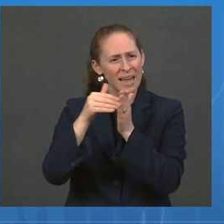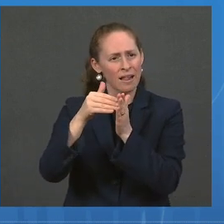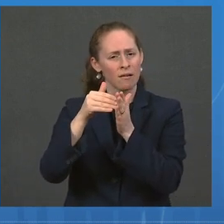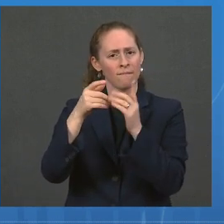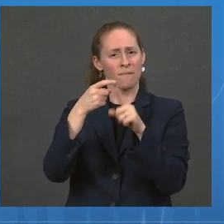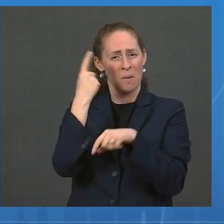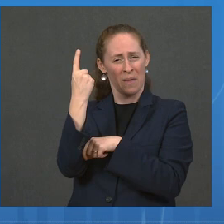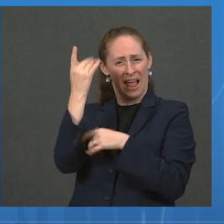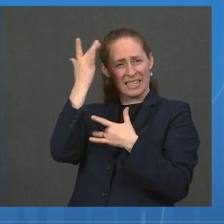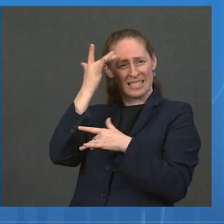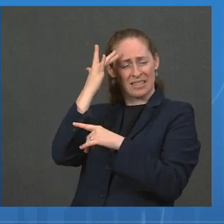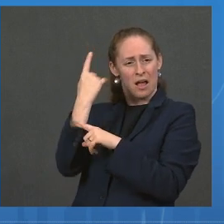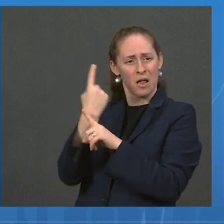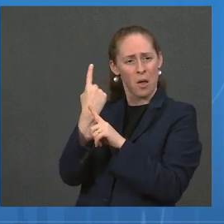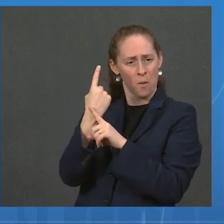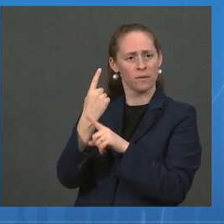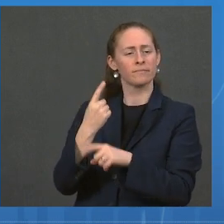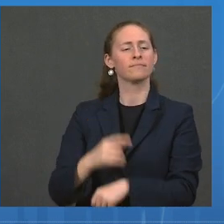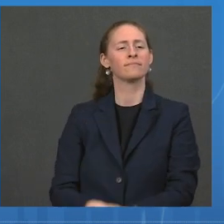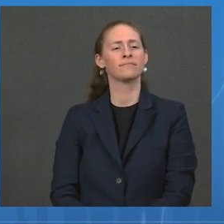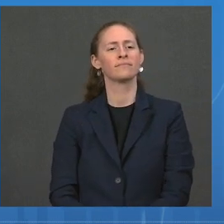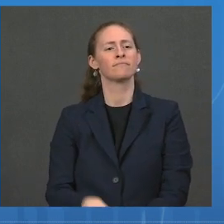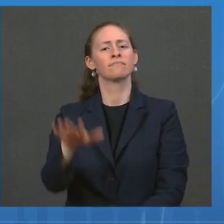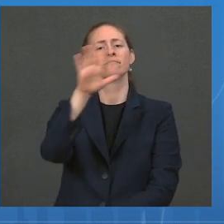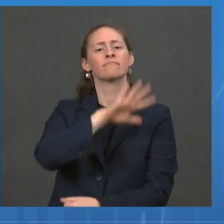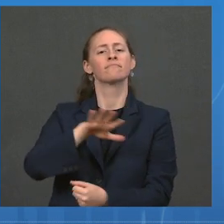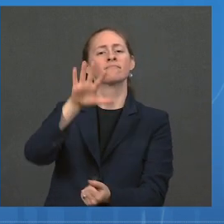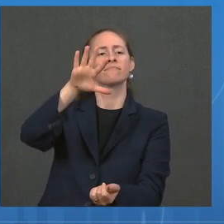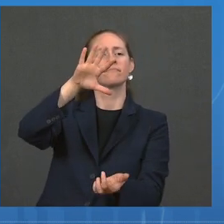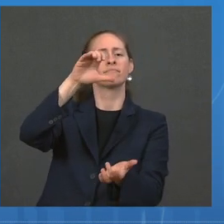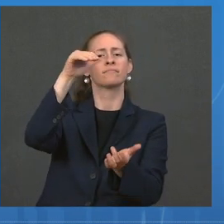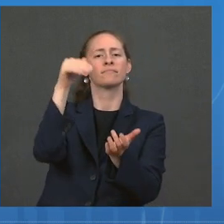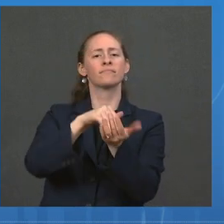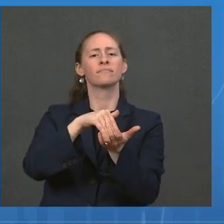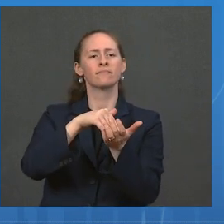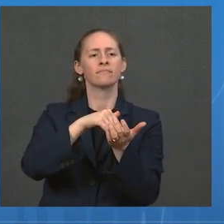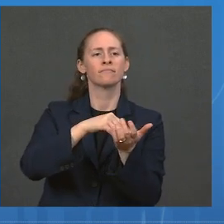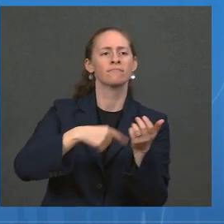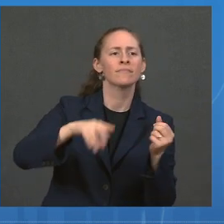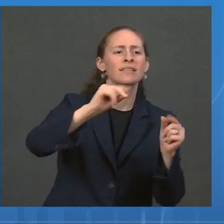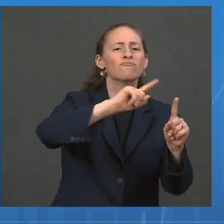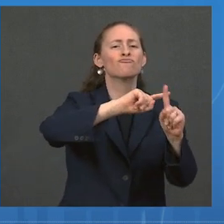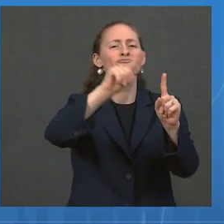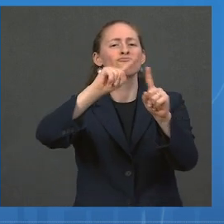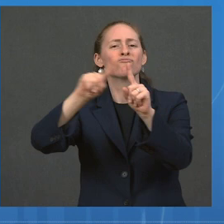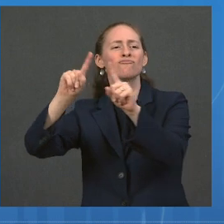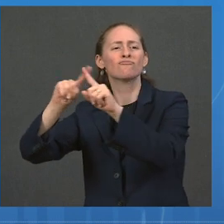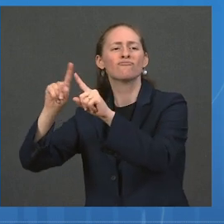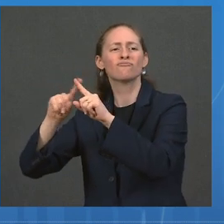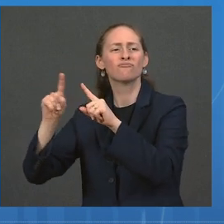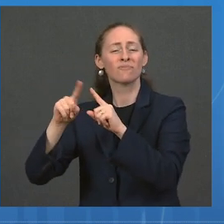and down the line with rotavirus, influenza, pertussis. And remember, these are vaccines